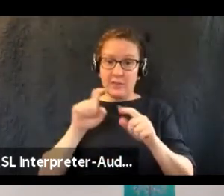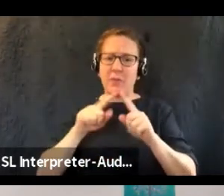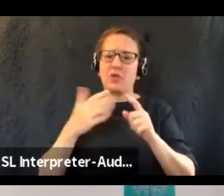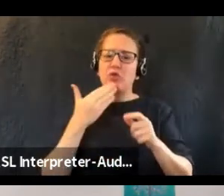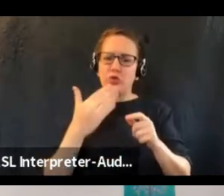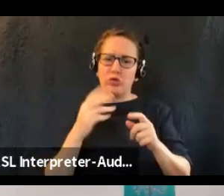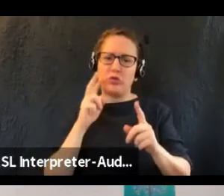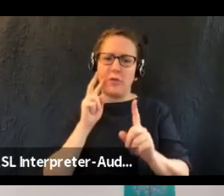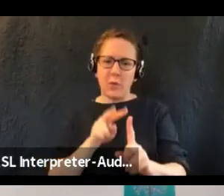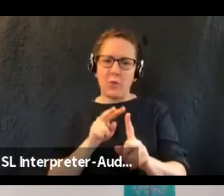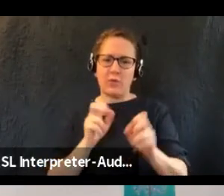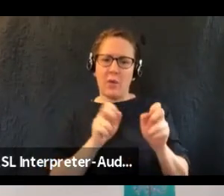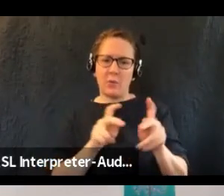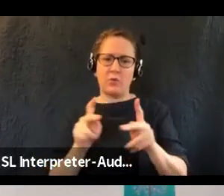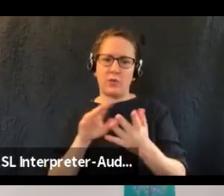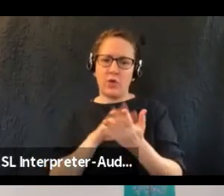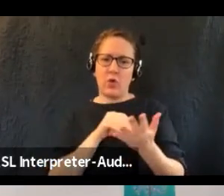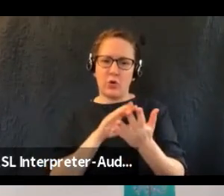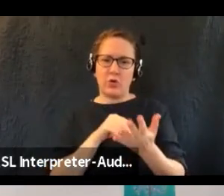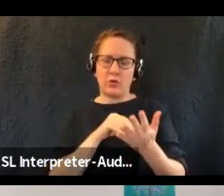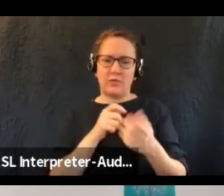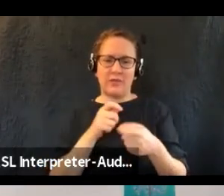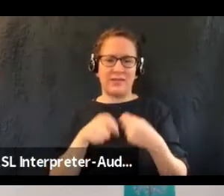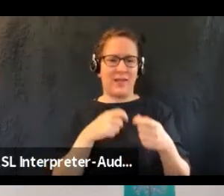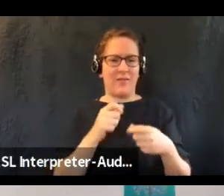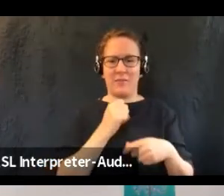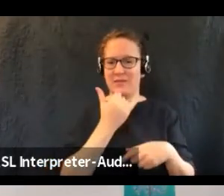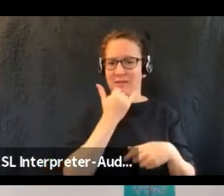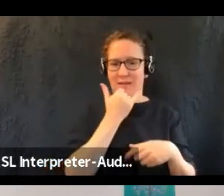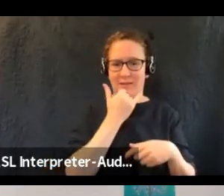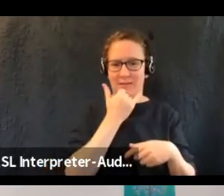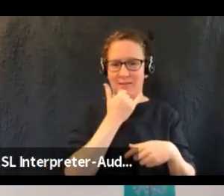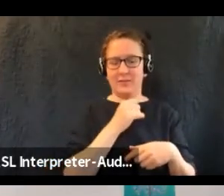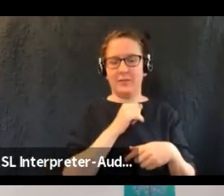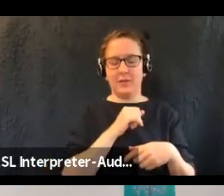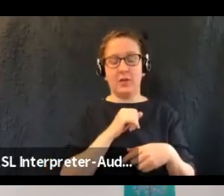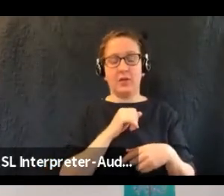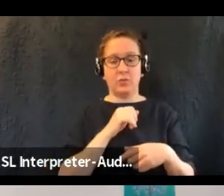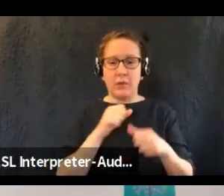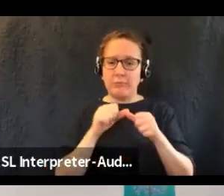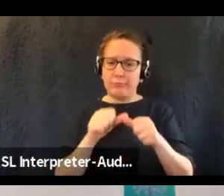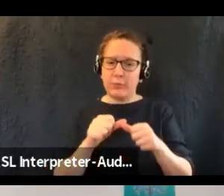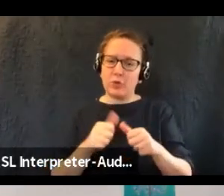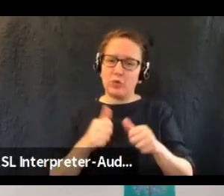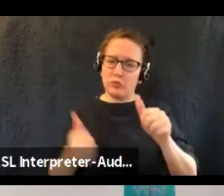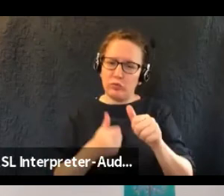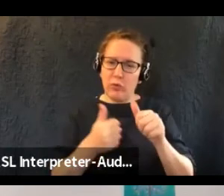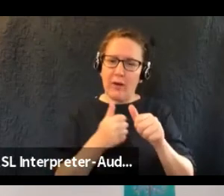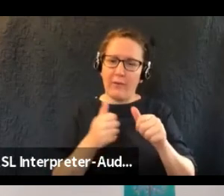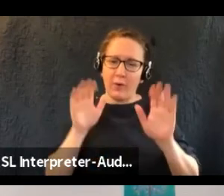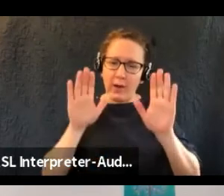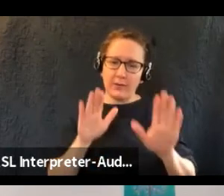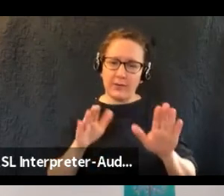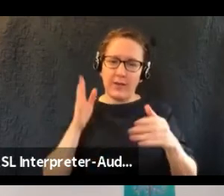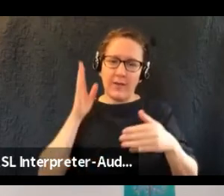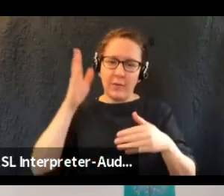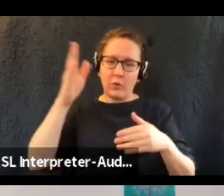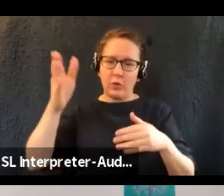opportunities to learn instead of mistakes so that we can continue to strive for excellence in future programming.